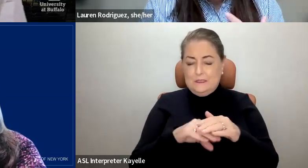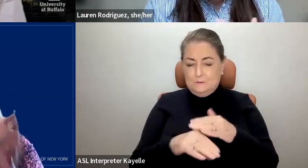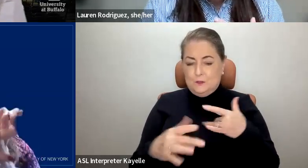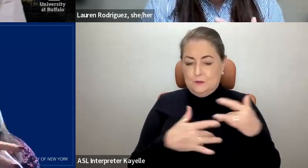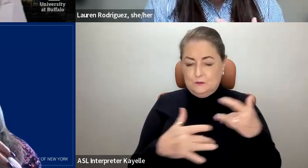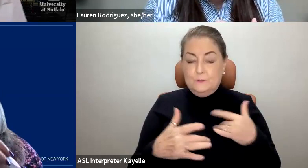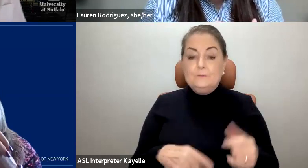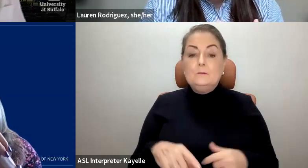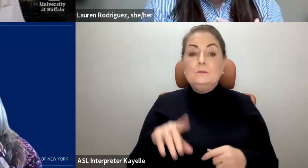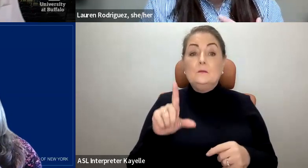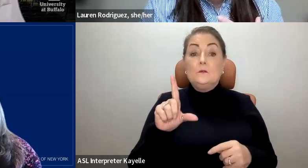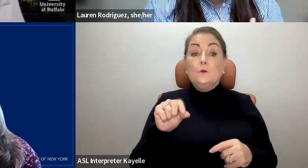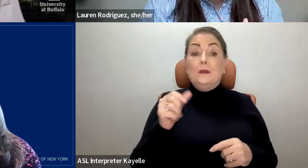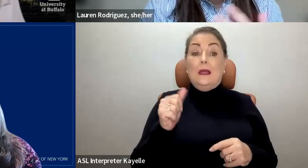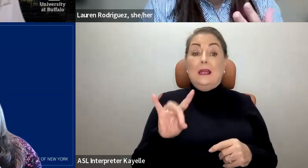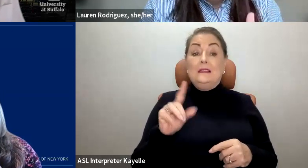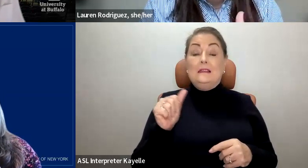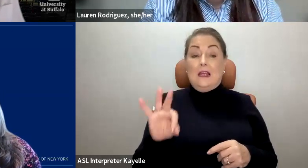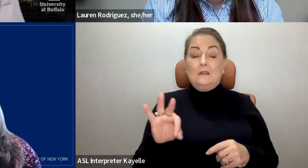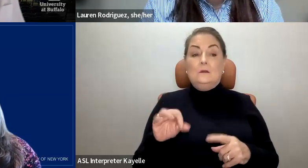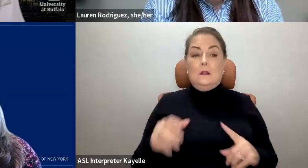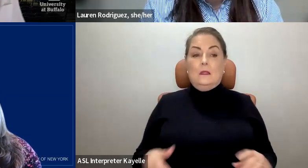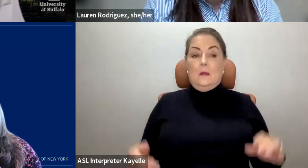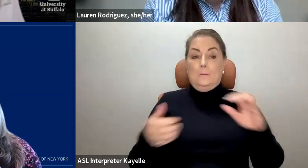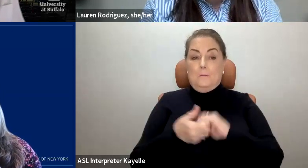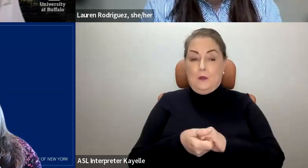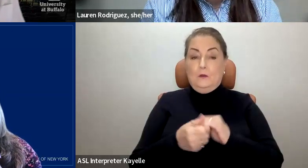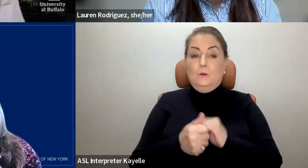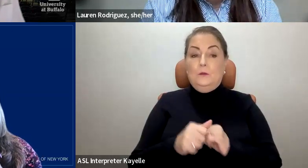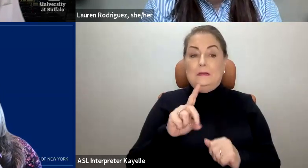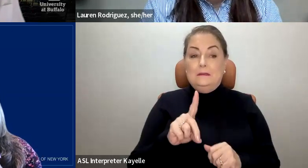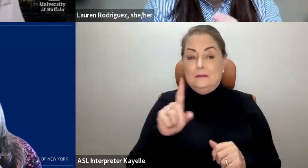2018/2019, the partnership with Disability Services, and an